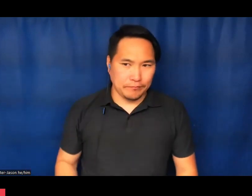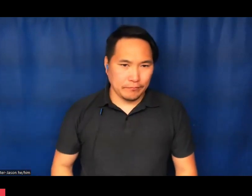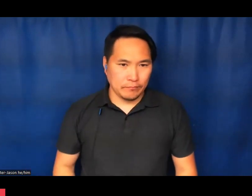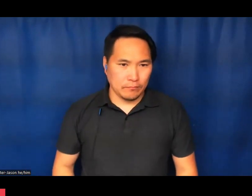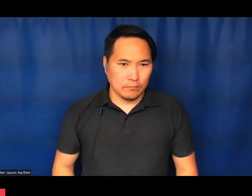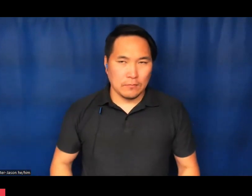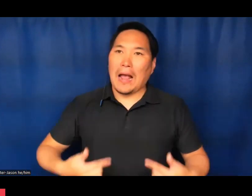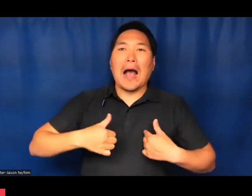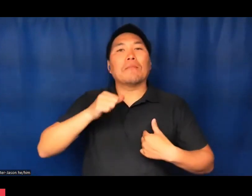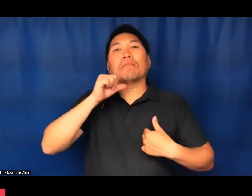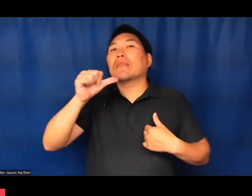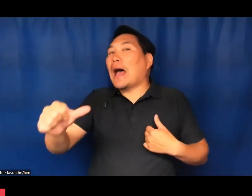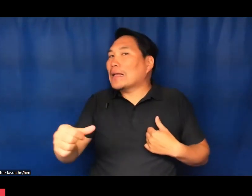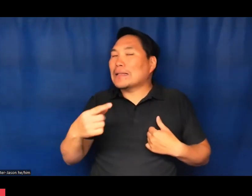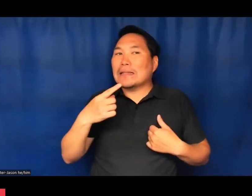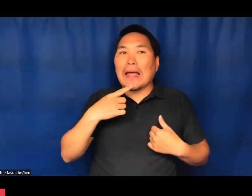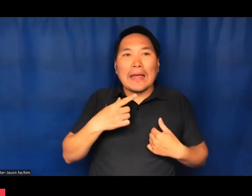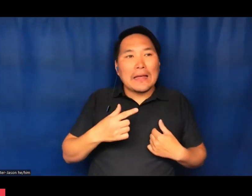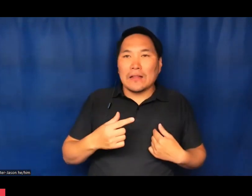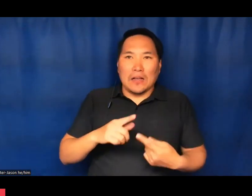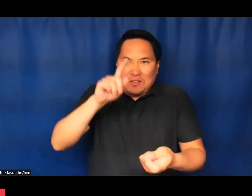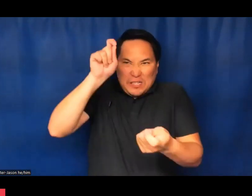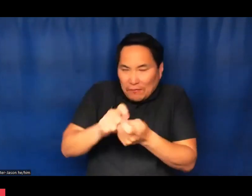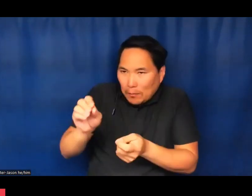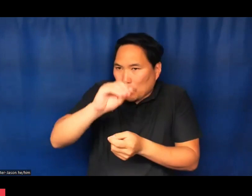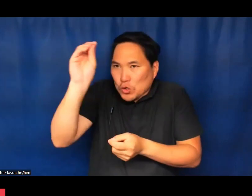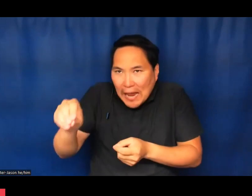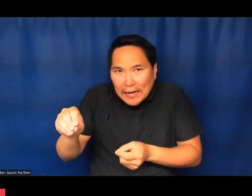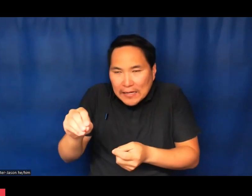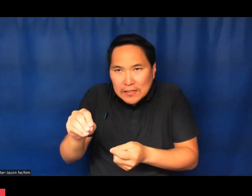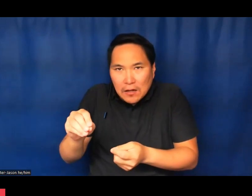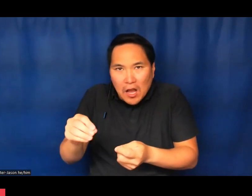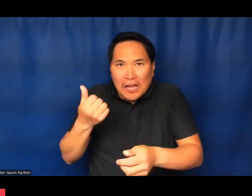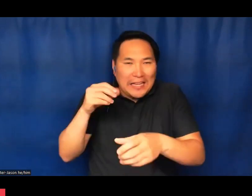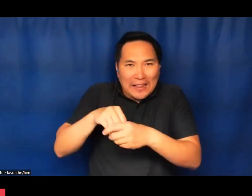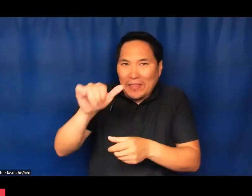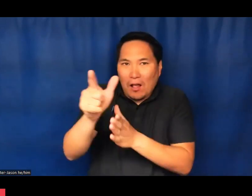I'm not suggesting any exact proportional representation is a part of the law. It's not.